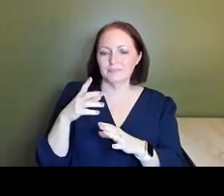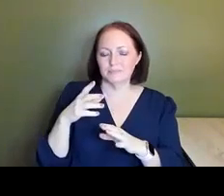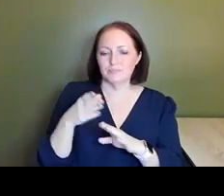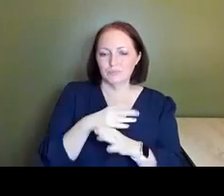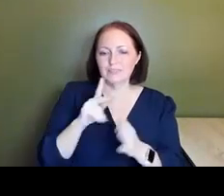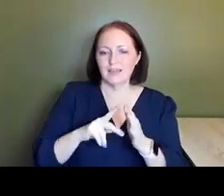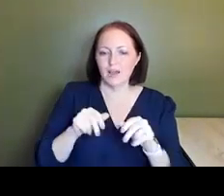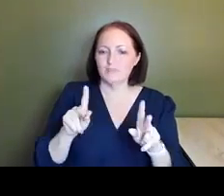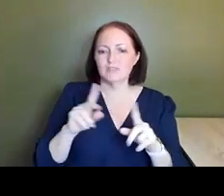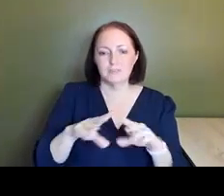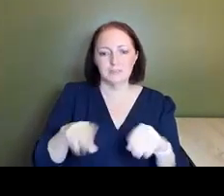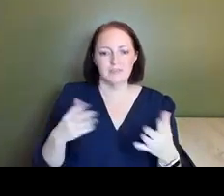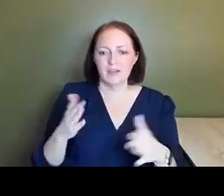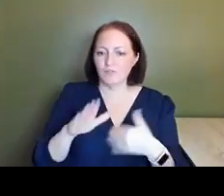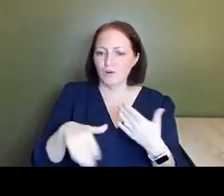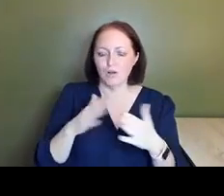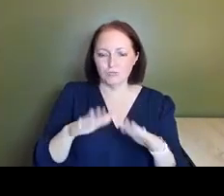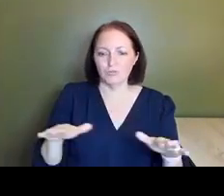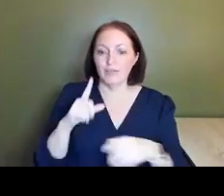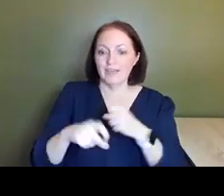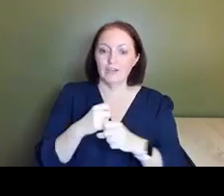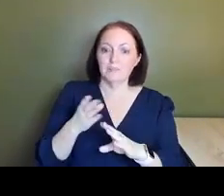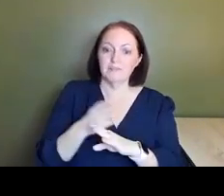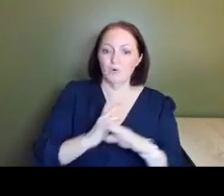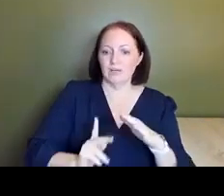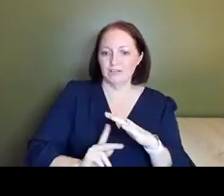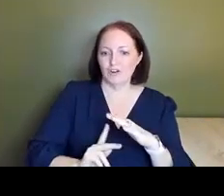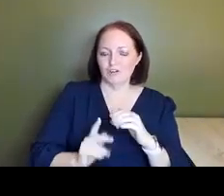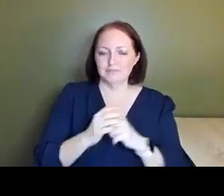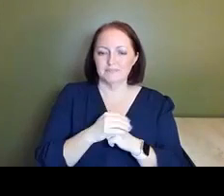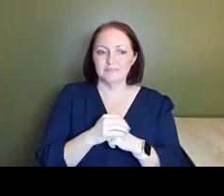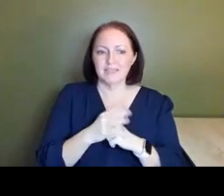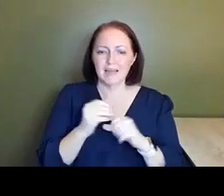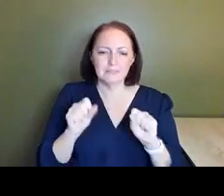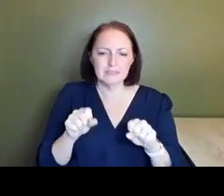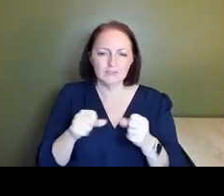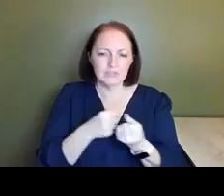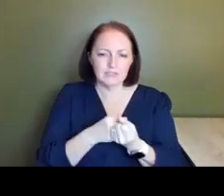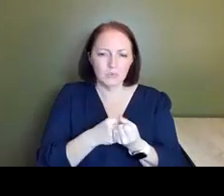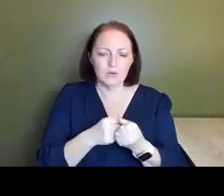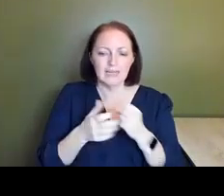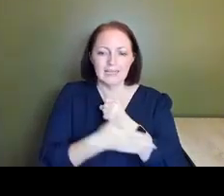to all children the year before Kindergarten. And also potentially supporting county conversations